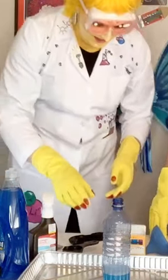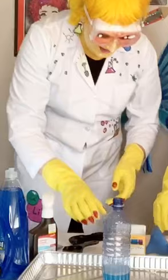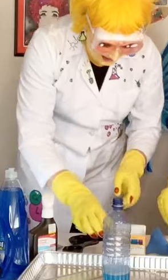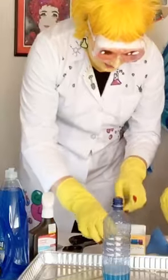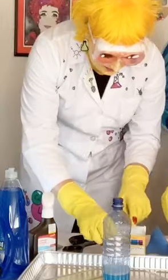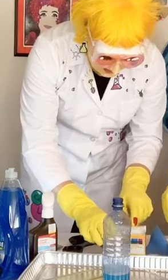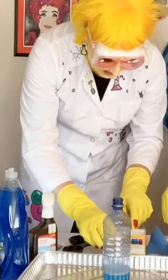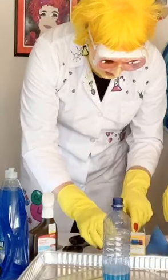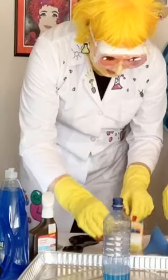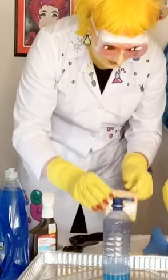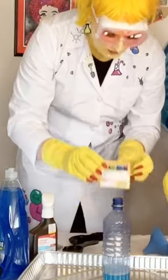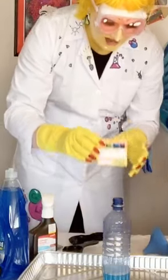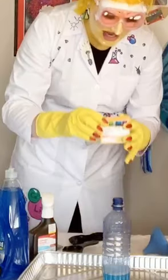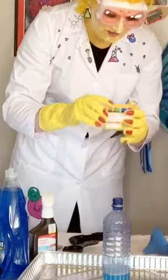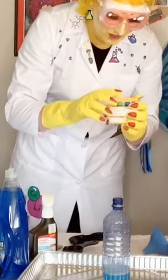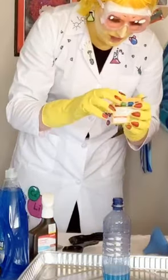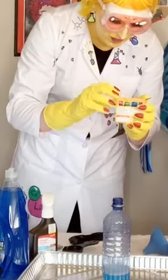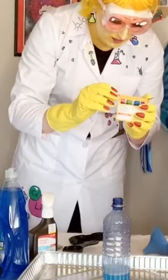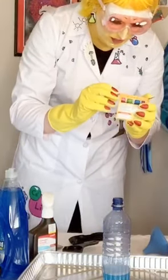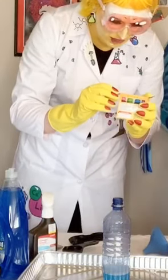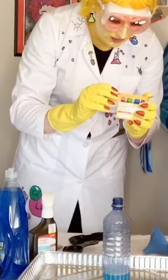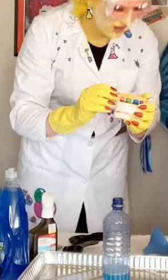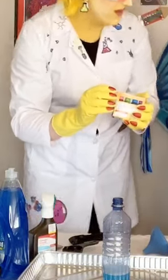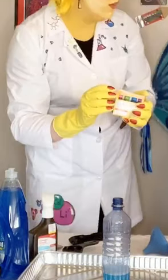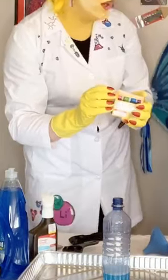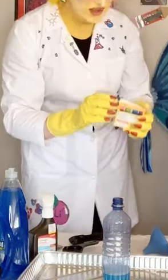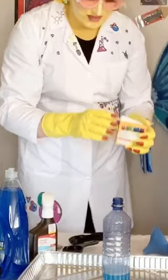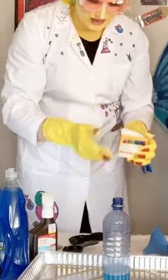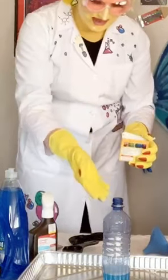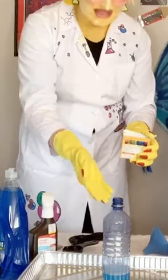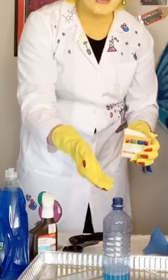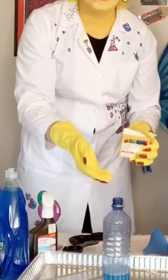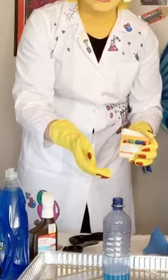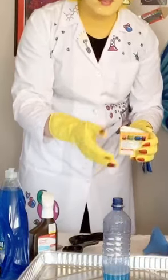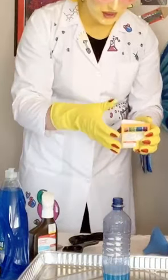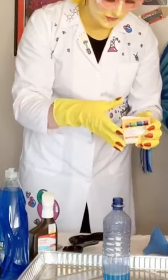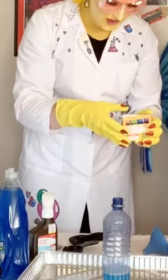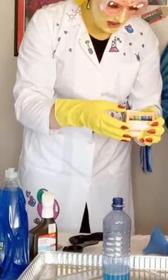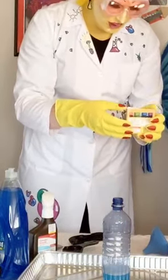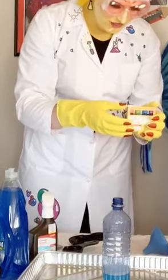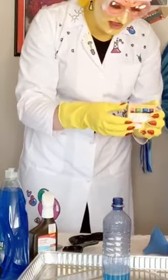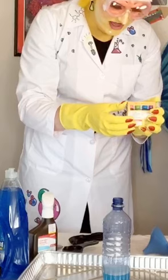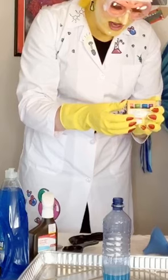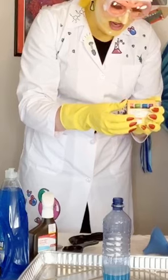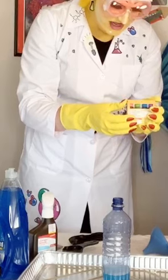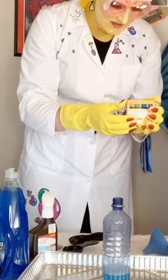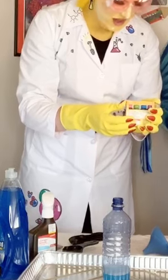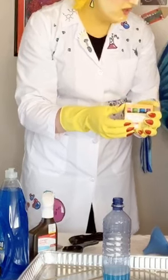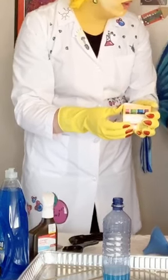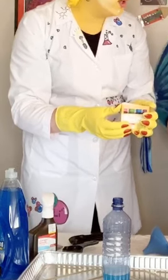we are doing the color! So we have, Purple, Blue, (probably don't want to do blue, because it's already blue) Green, and Pink. What do you want to